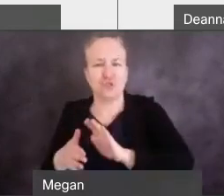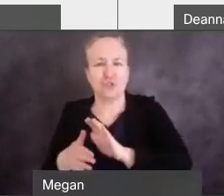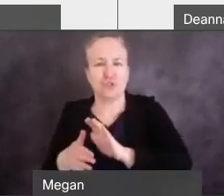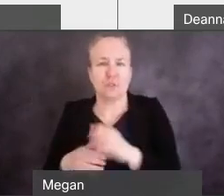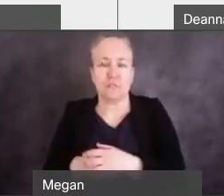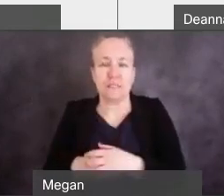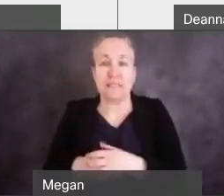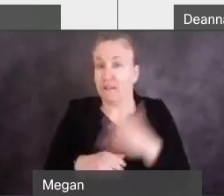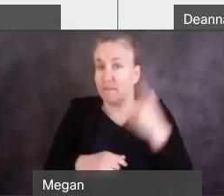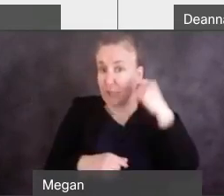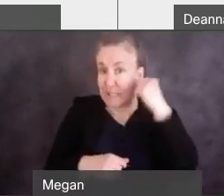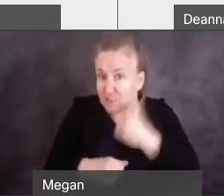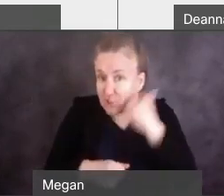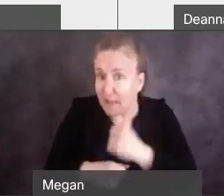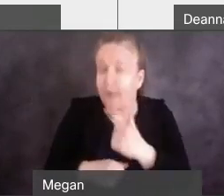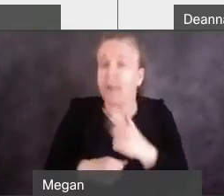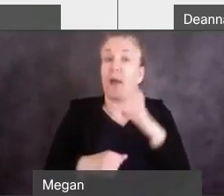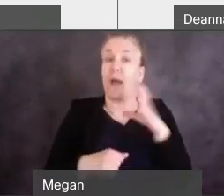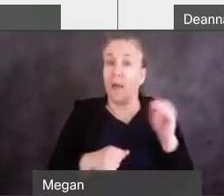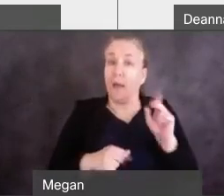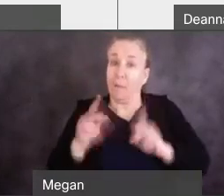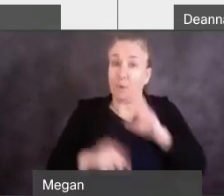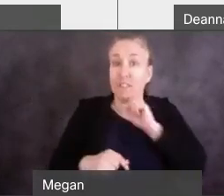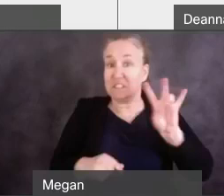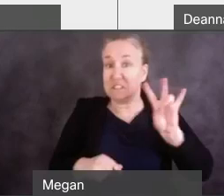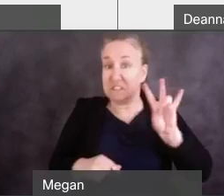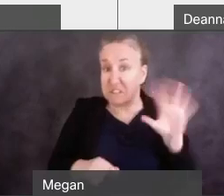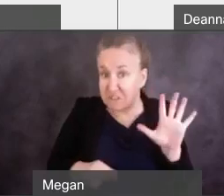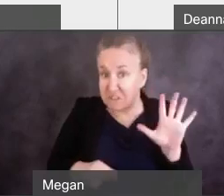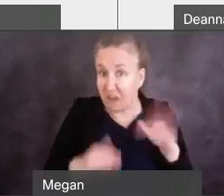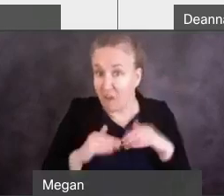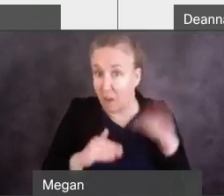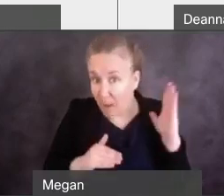and prioritizing those who are 75 years of age and older